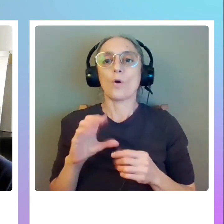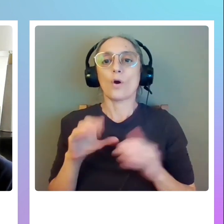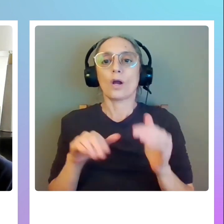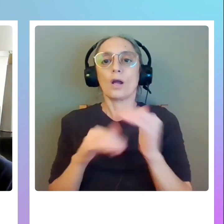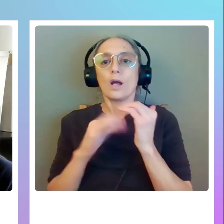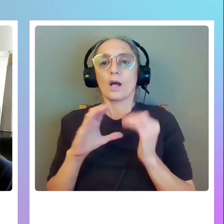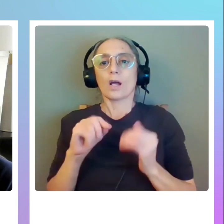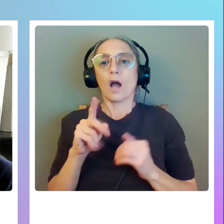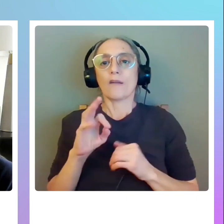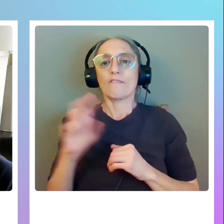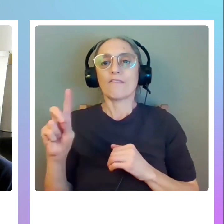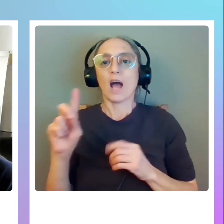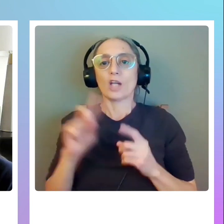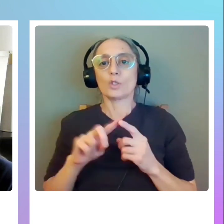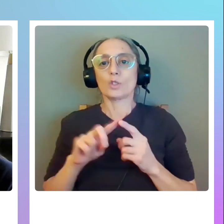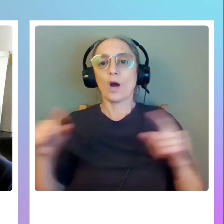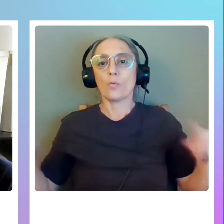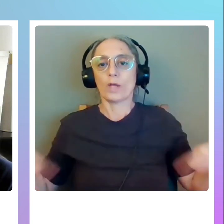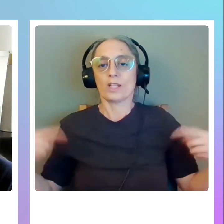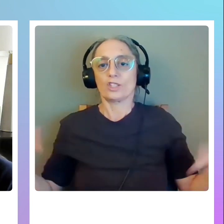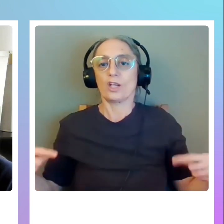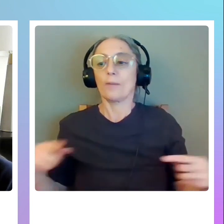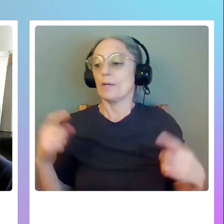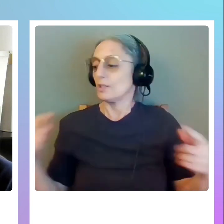because a wheelchair can actually be quite liberating